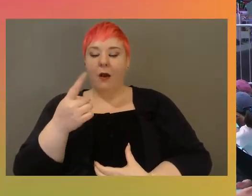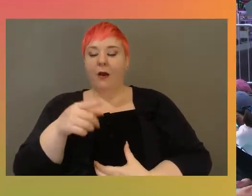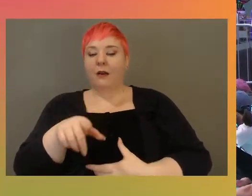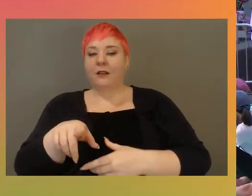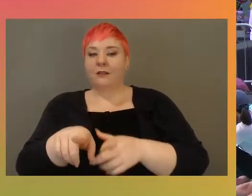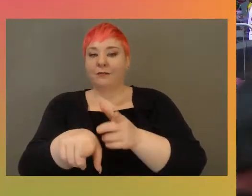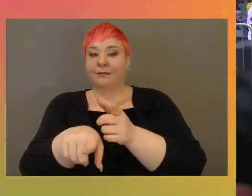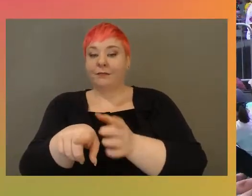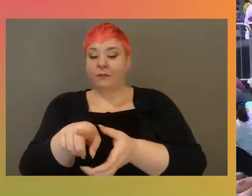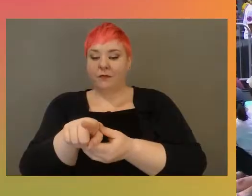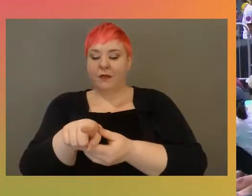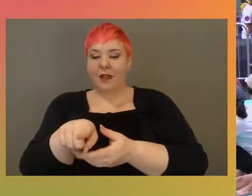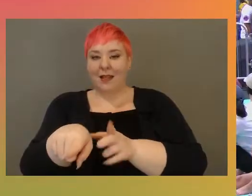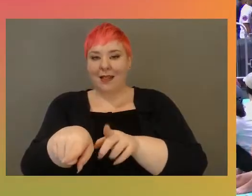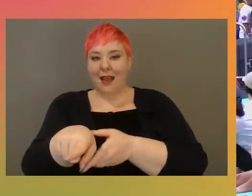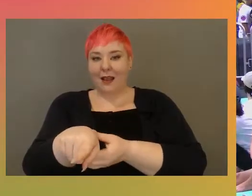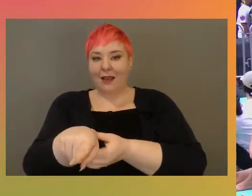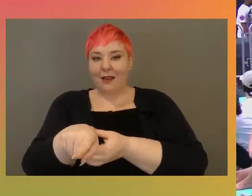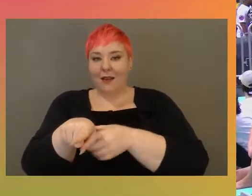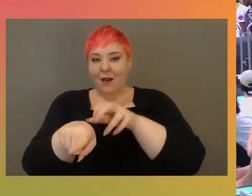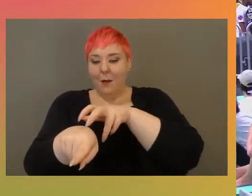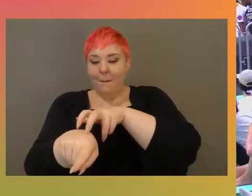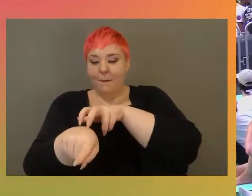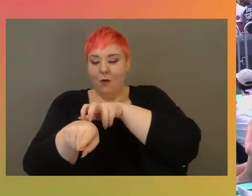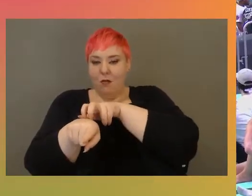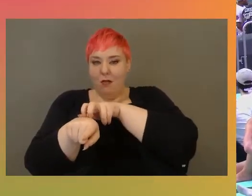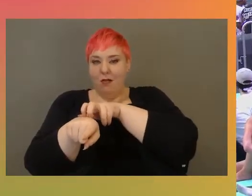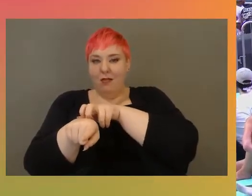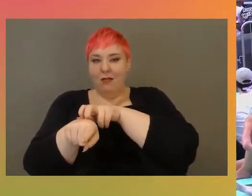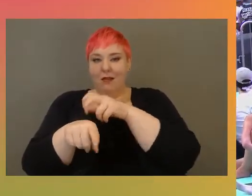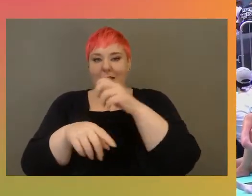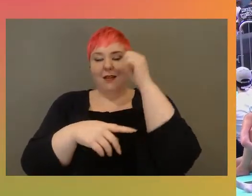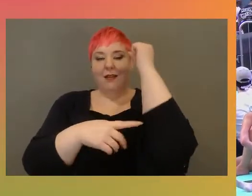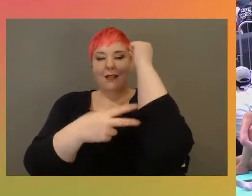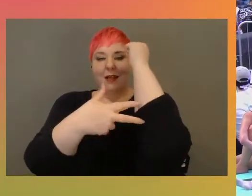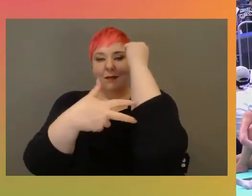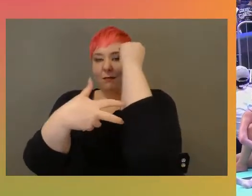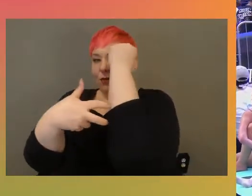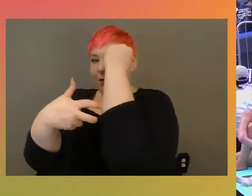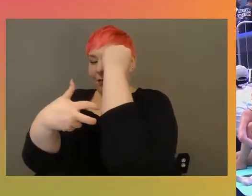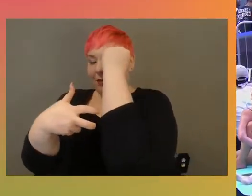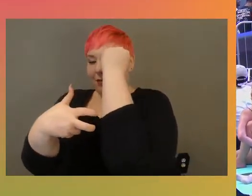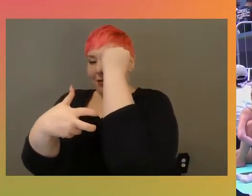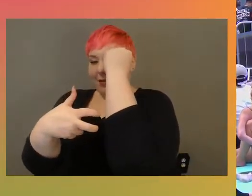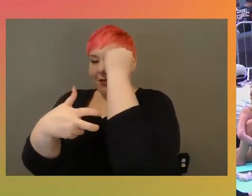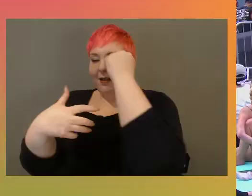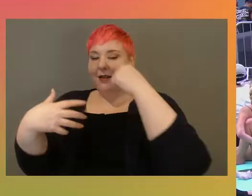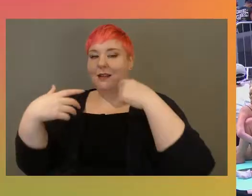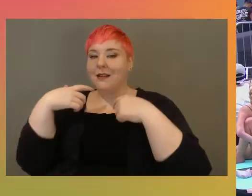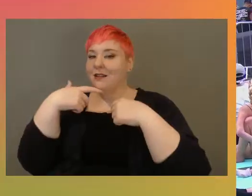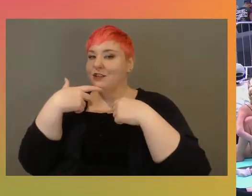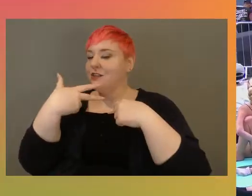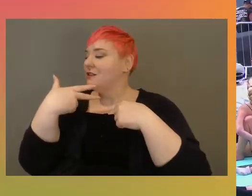RIGHT.